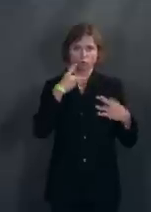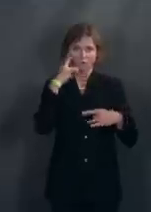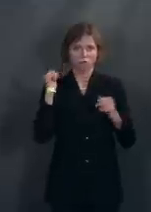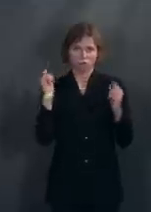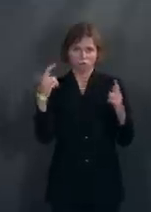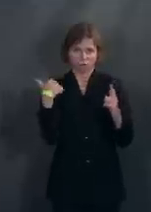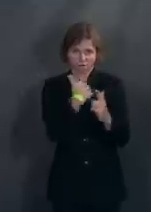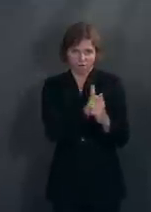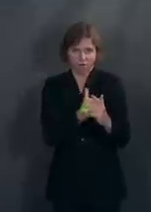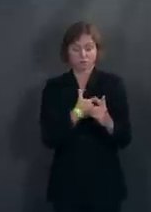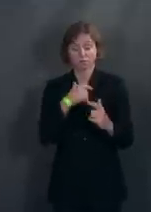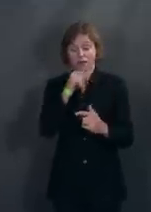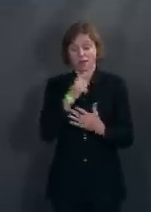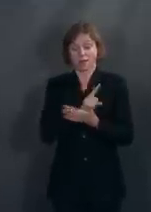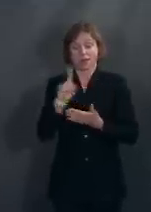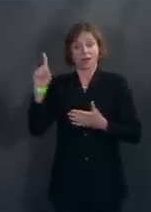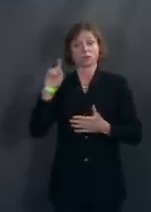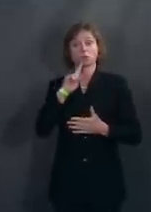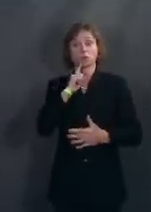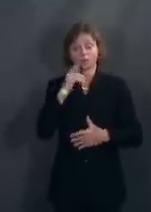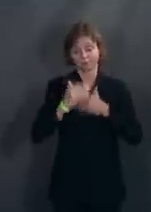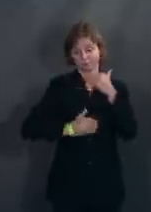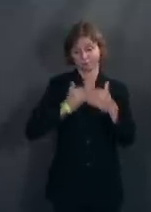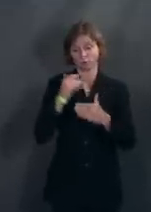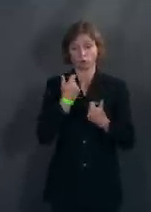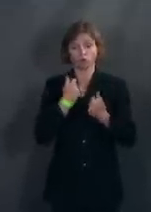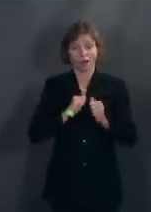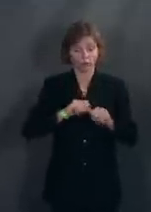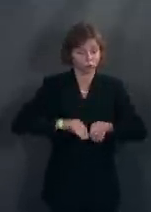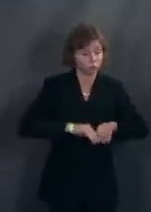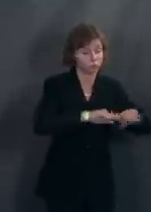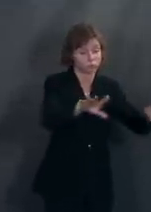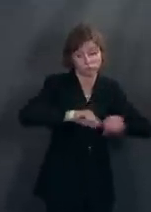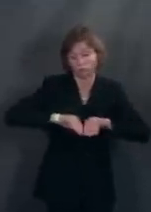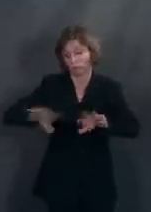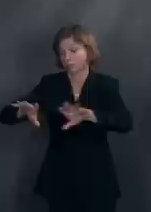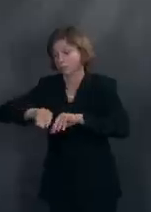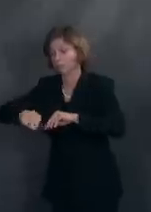the amount of vaccine going to states, tribes and territories by 16 percent.